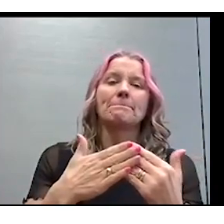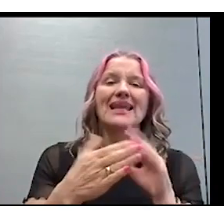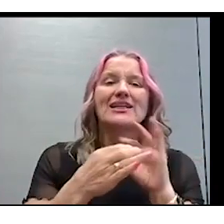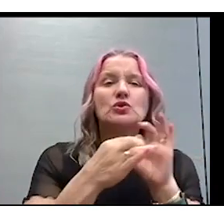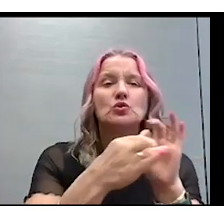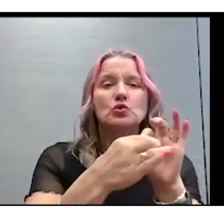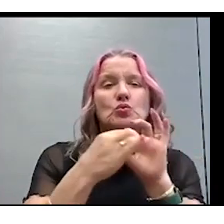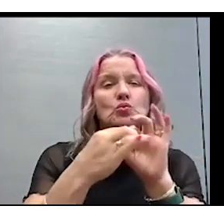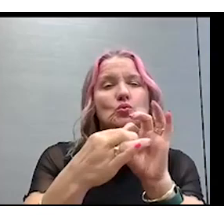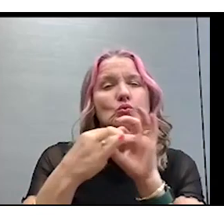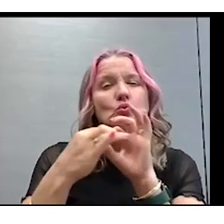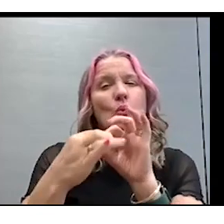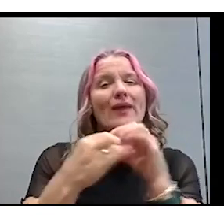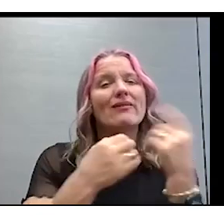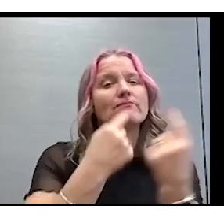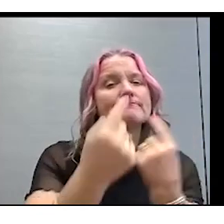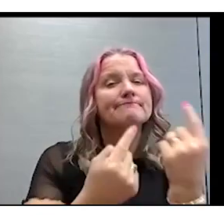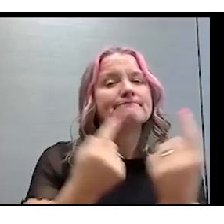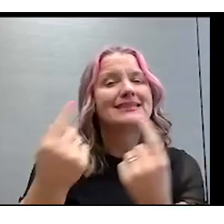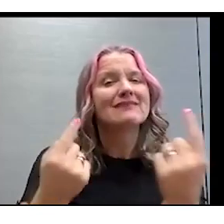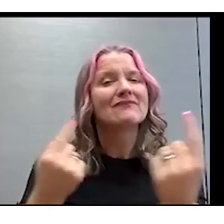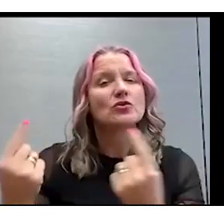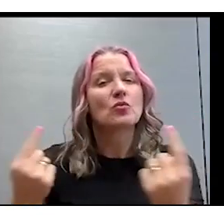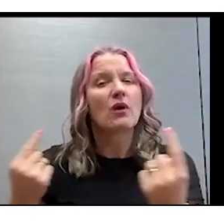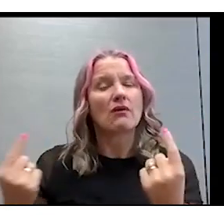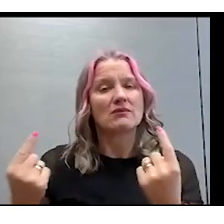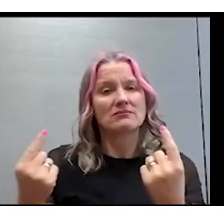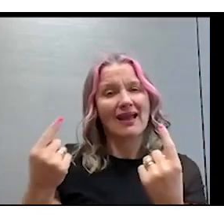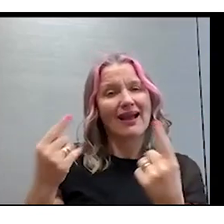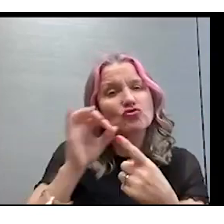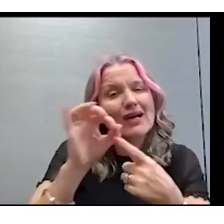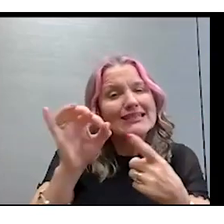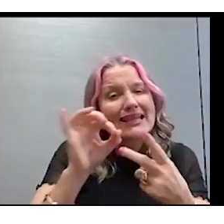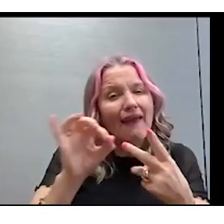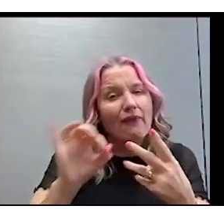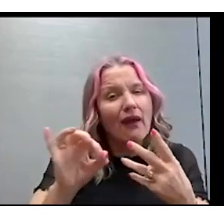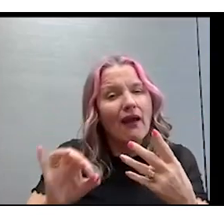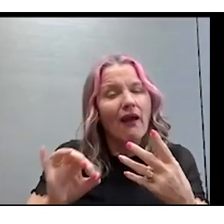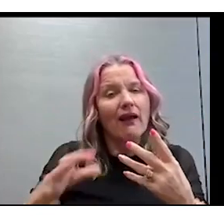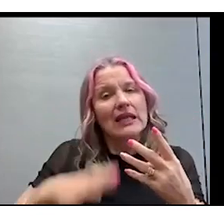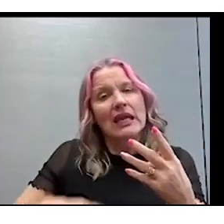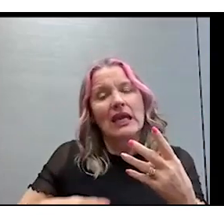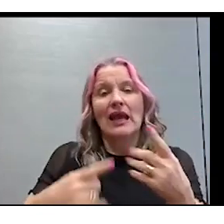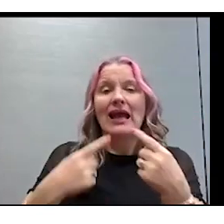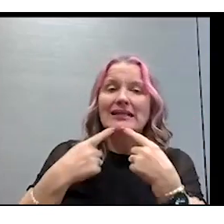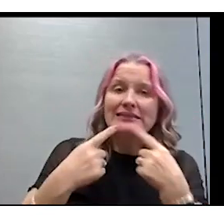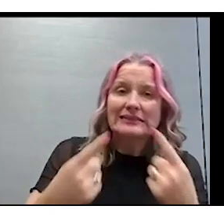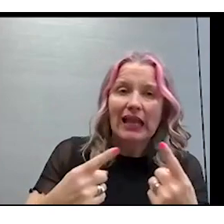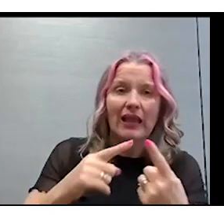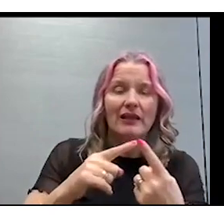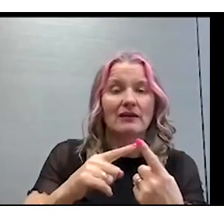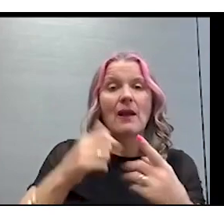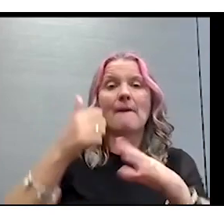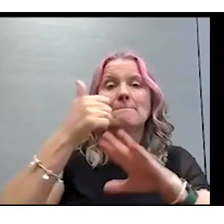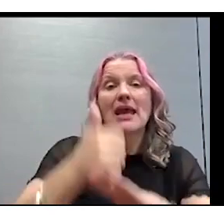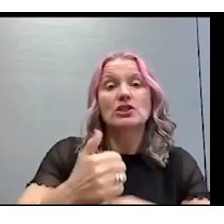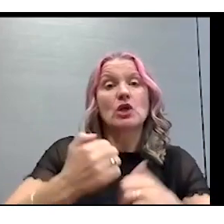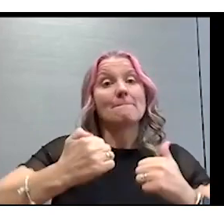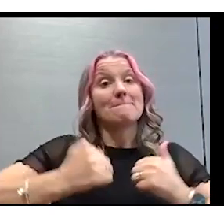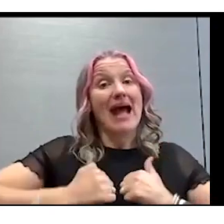our specific criteria and requirements are. So I can tell it based on my writing style